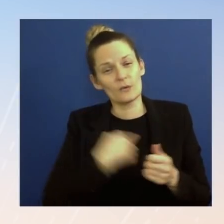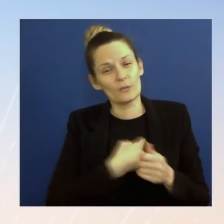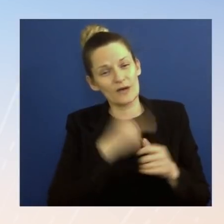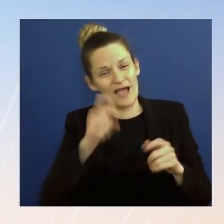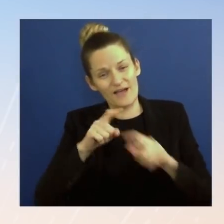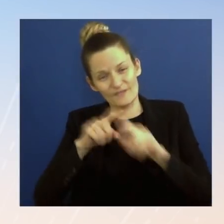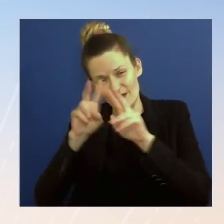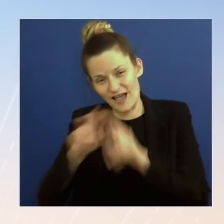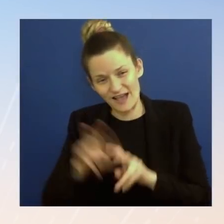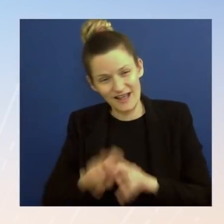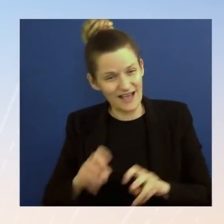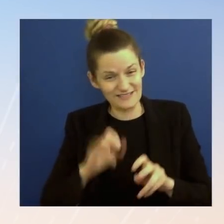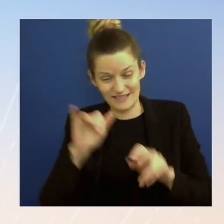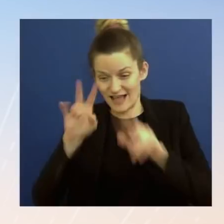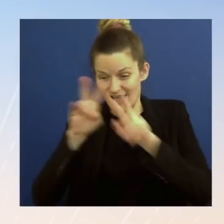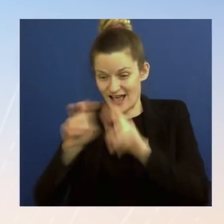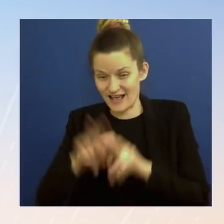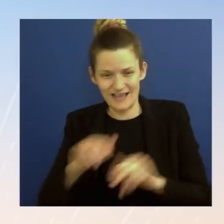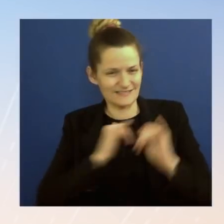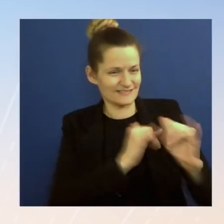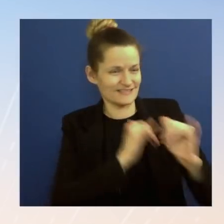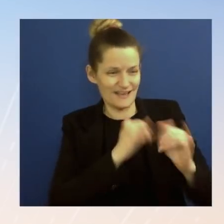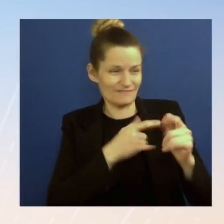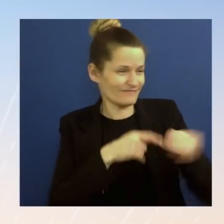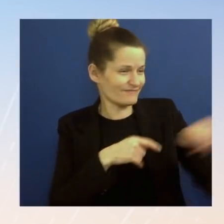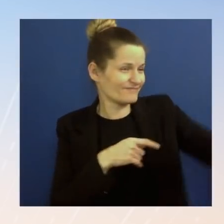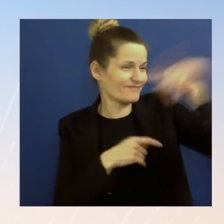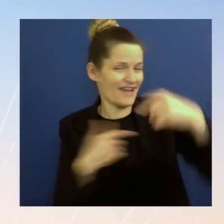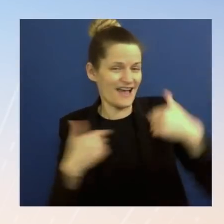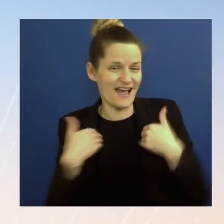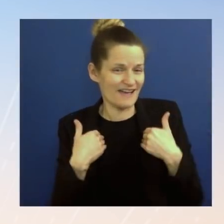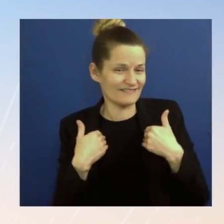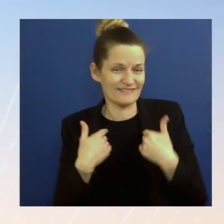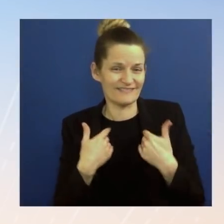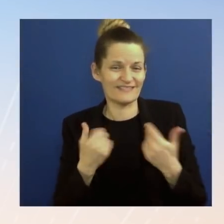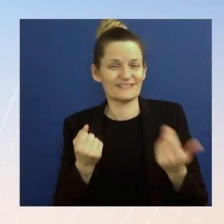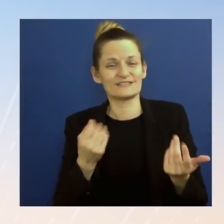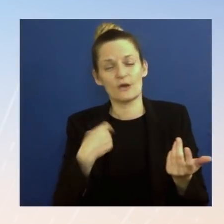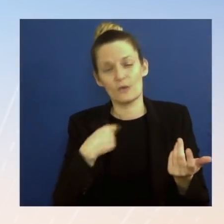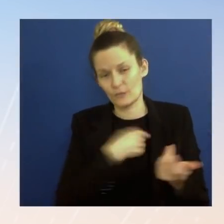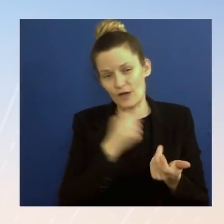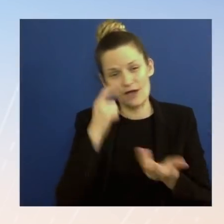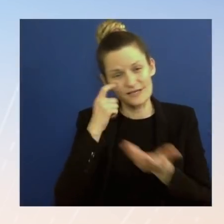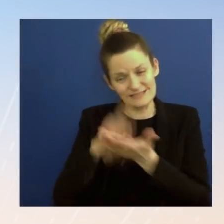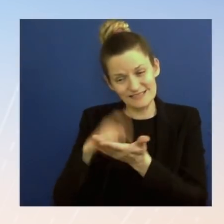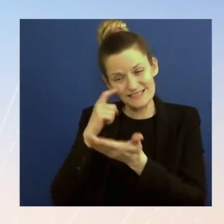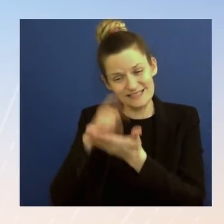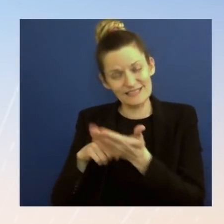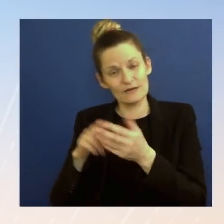that shows us how much it has gone up since the period of time when Russian troops lined up on the border.